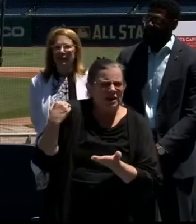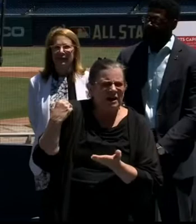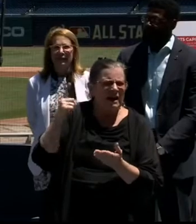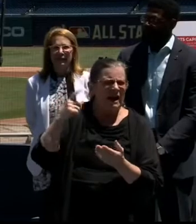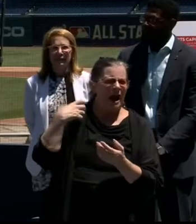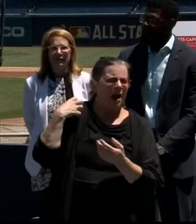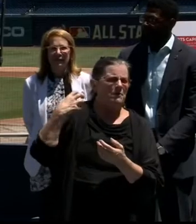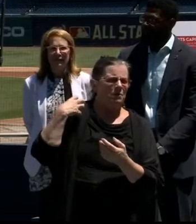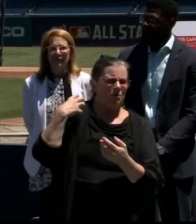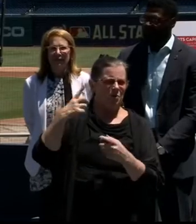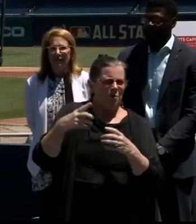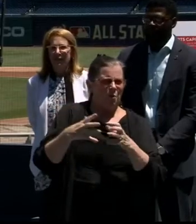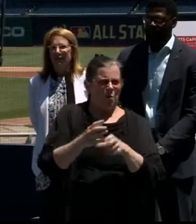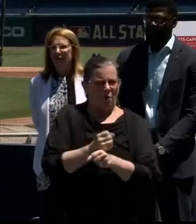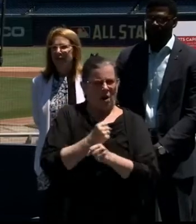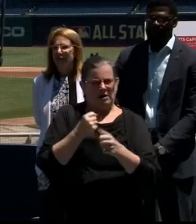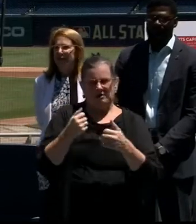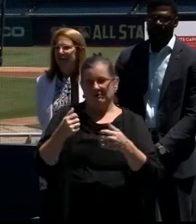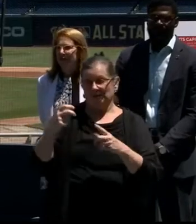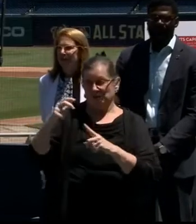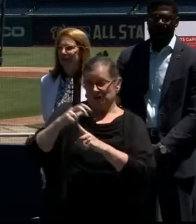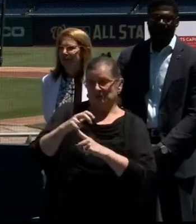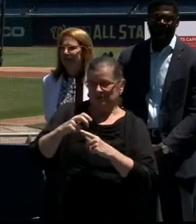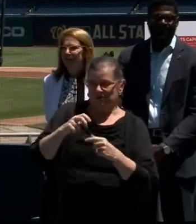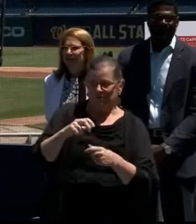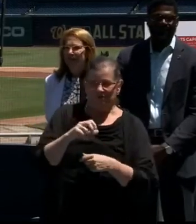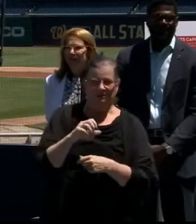I THINK IT IS GOING TO BE A FUN TIME. YES, MA'AM?